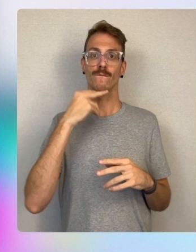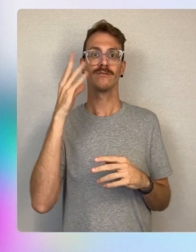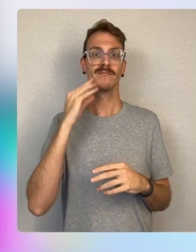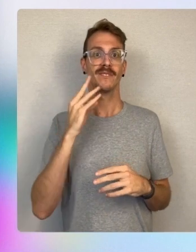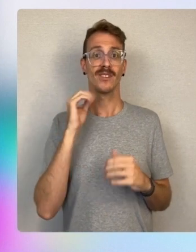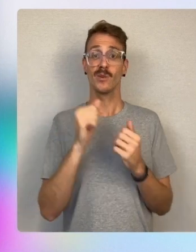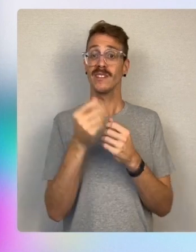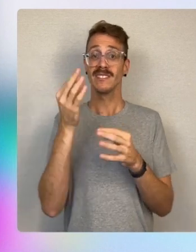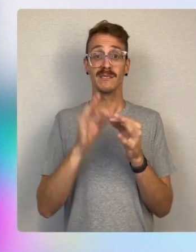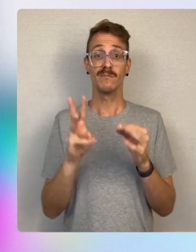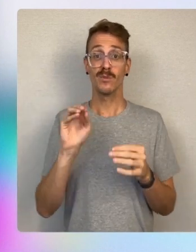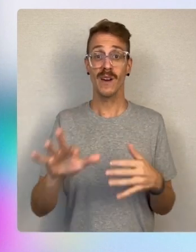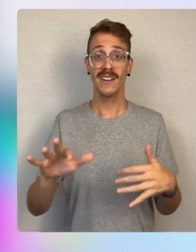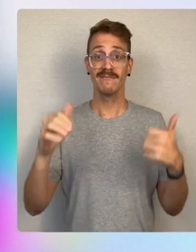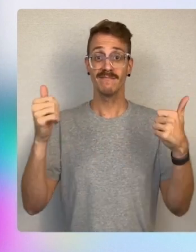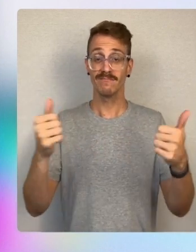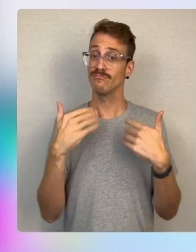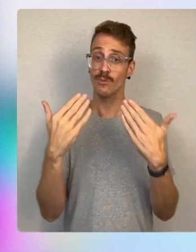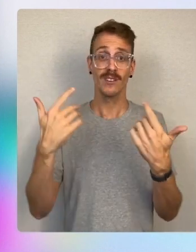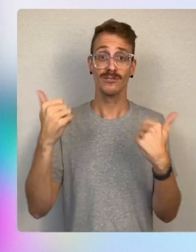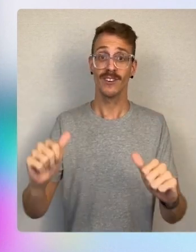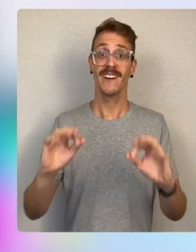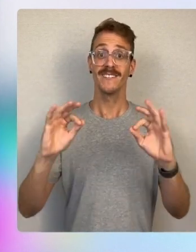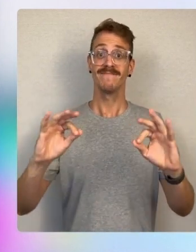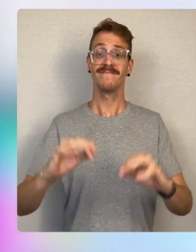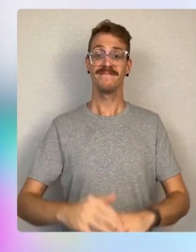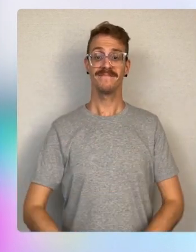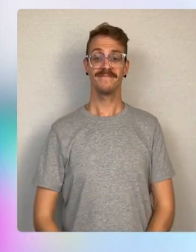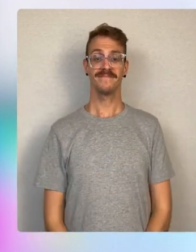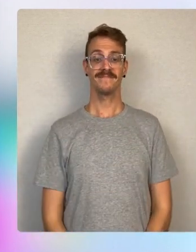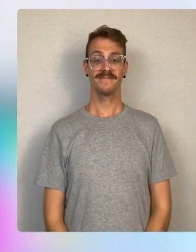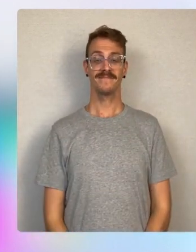in your App Voice Experience in a simple way. Give it a try.